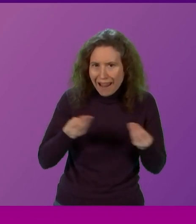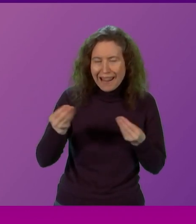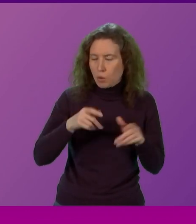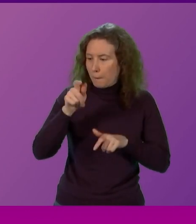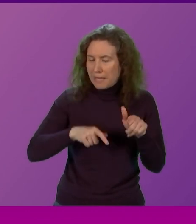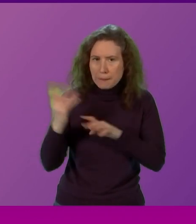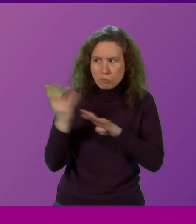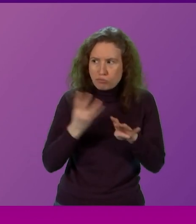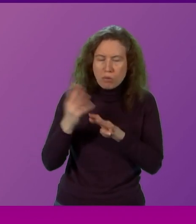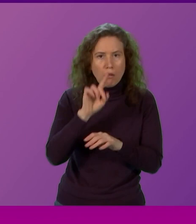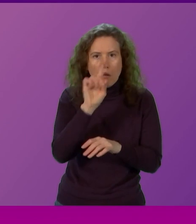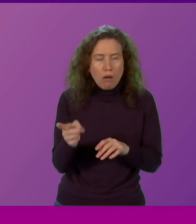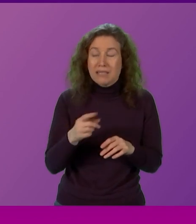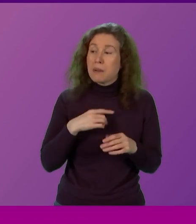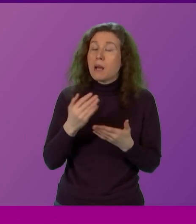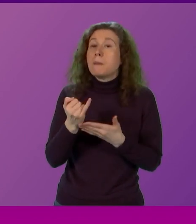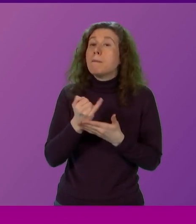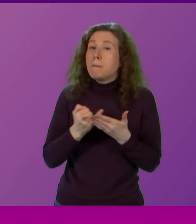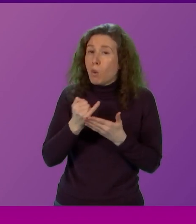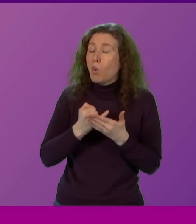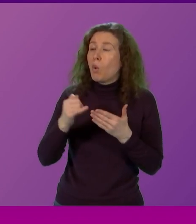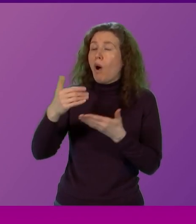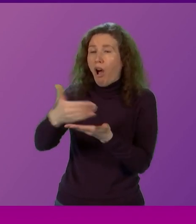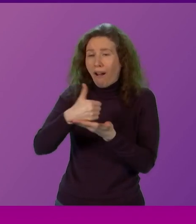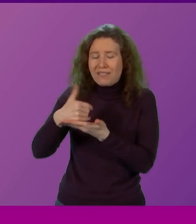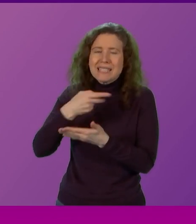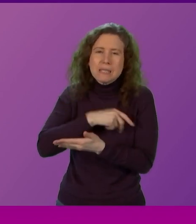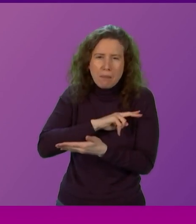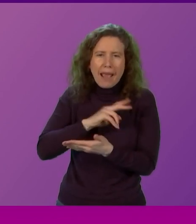Although it is the case that poor harvest conditions in Spain and Morocco are a key